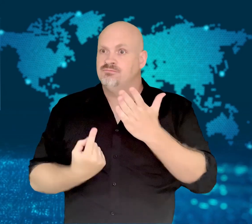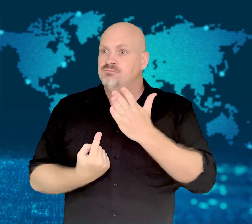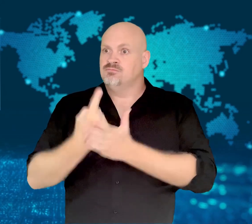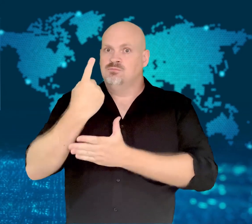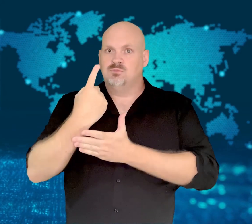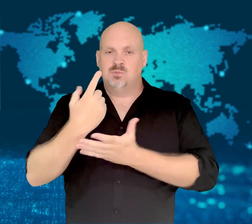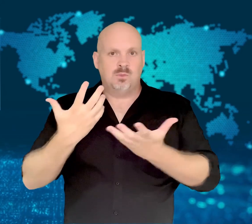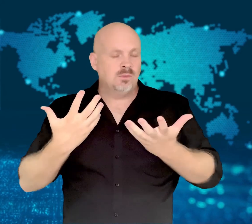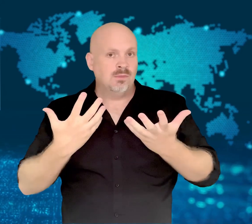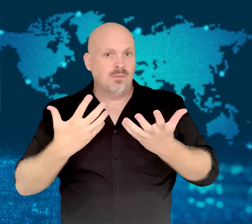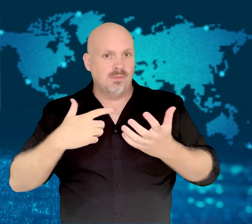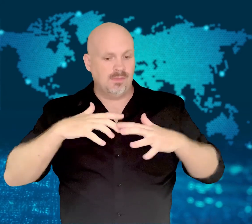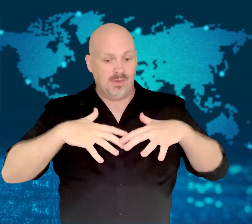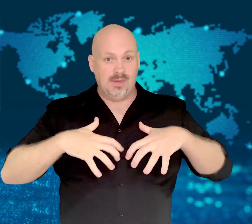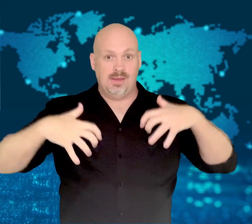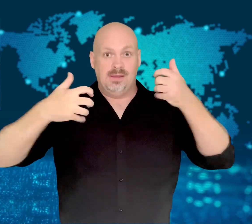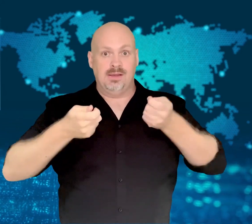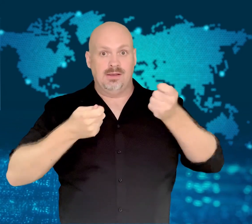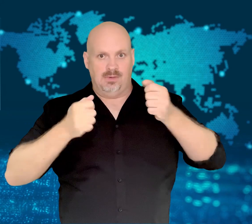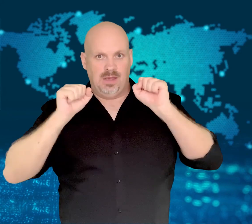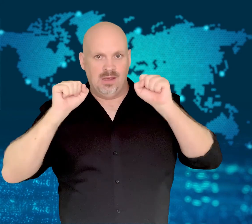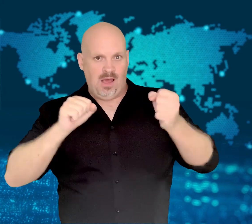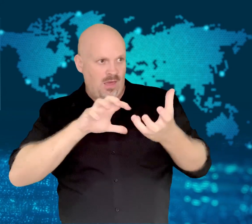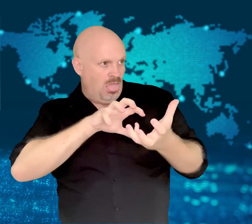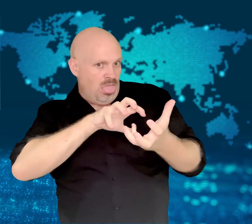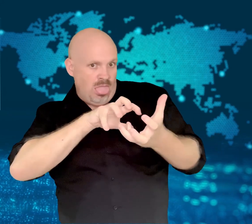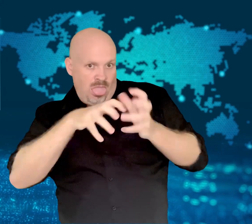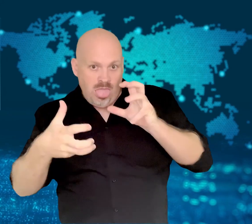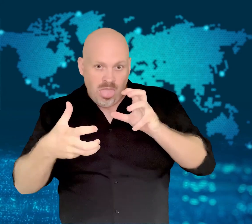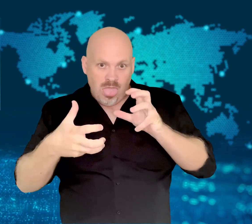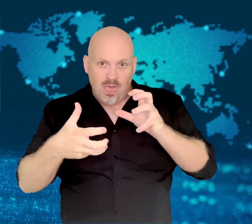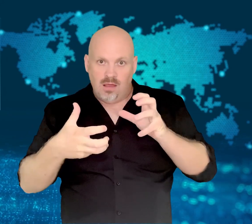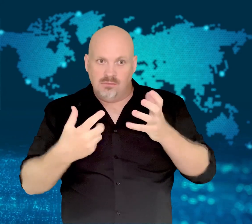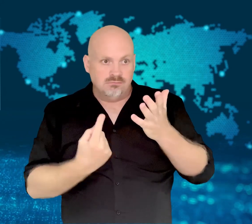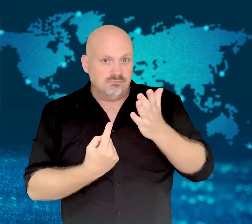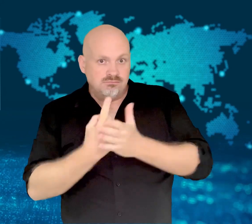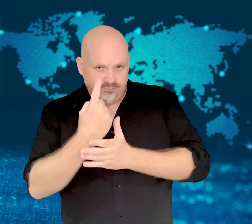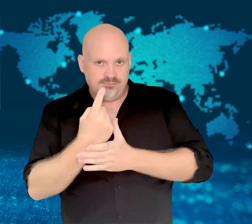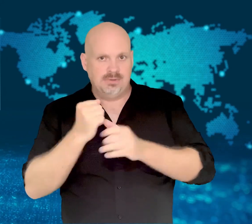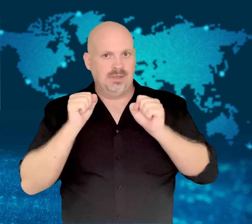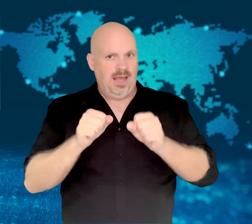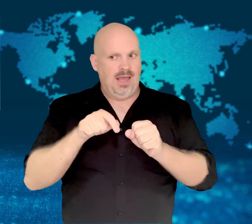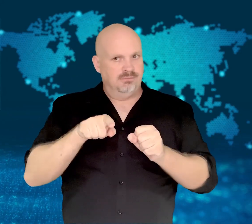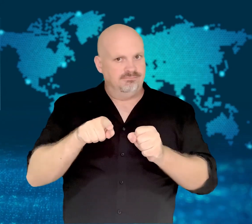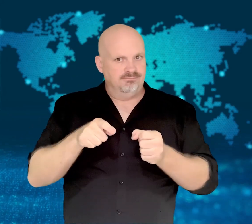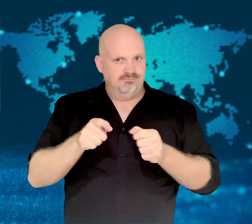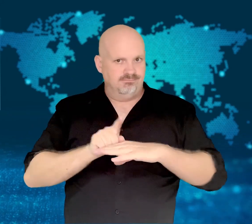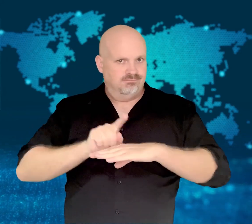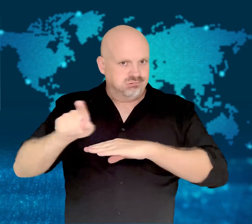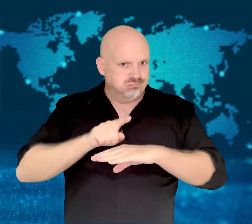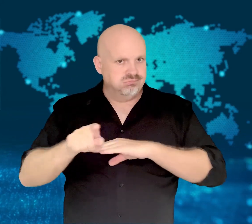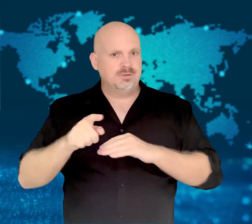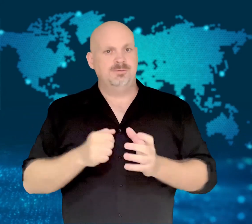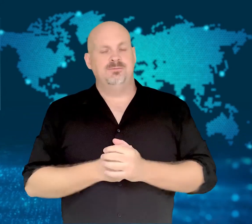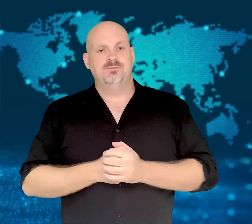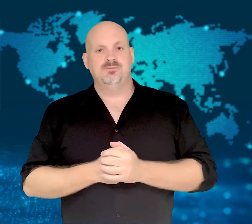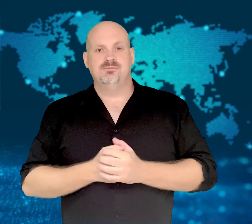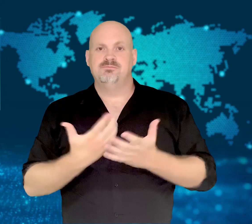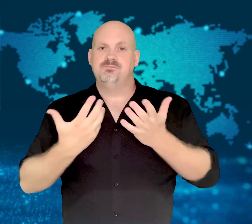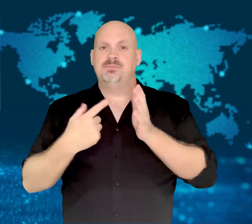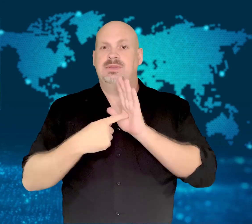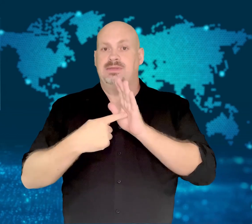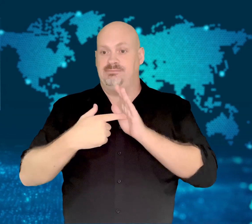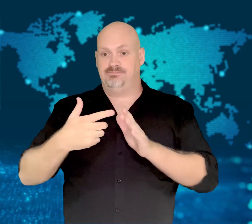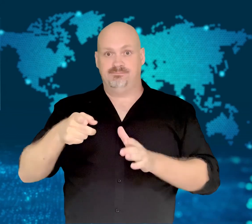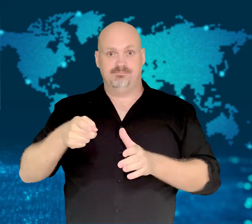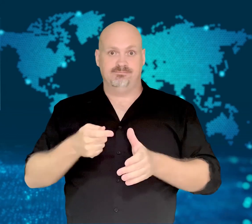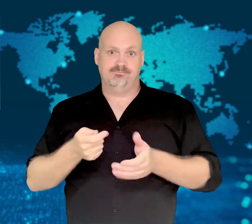The nukes can be used to prevent a "catastrophic crisis" to its government.